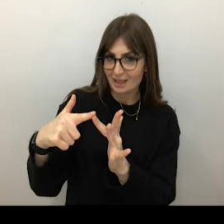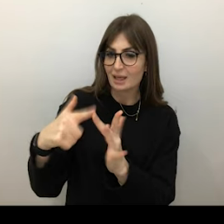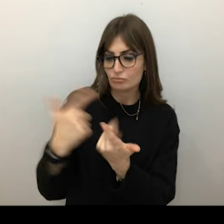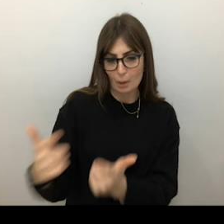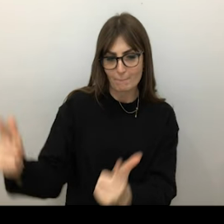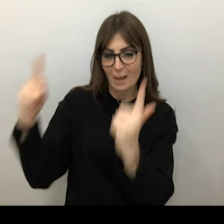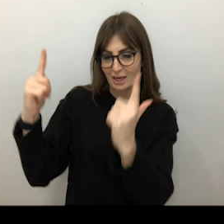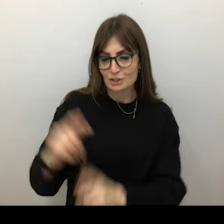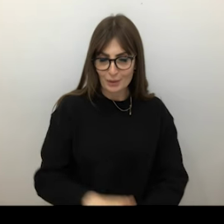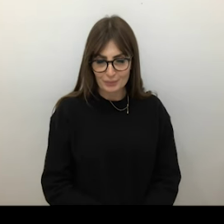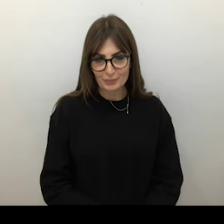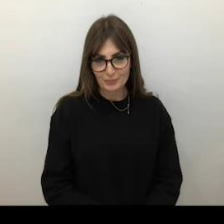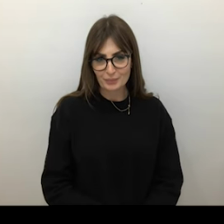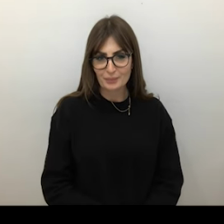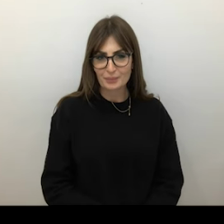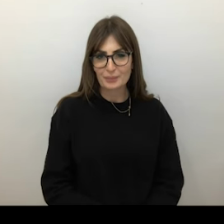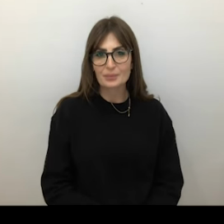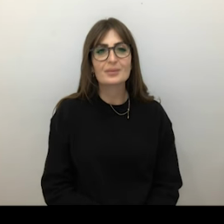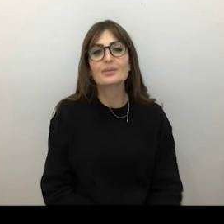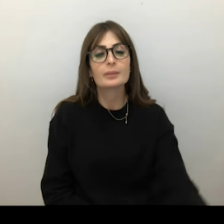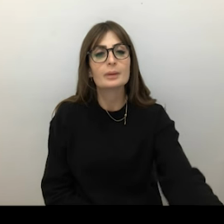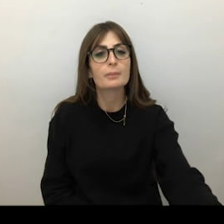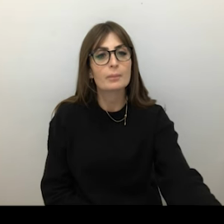is the Manager of the Fund.